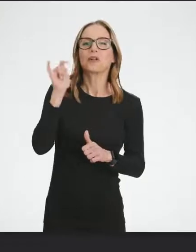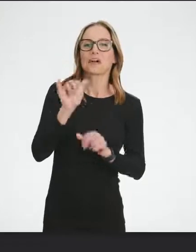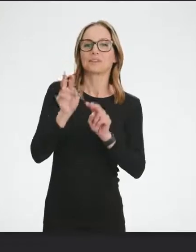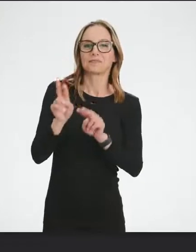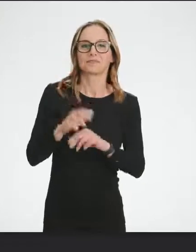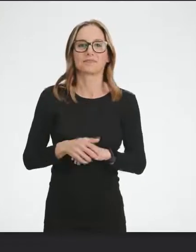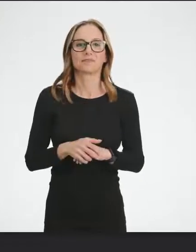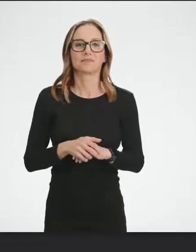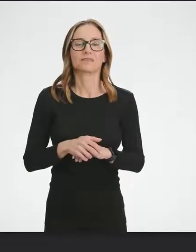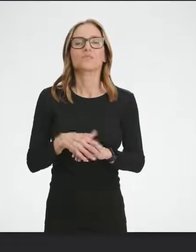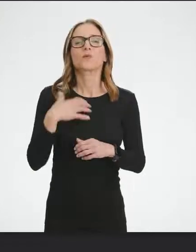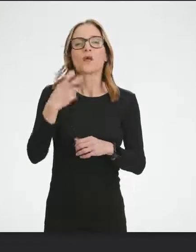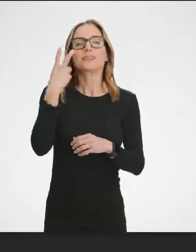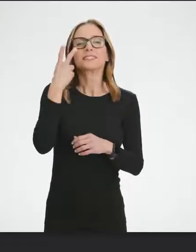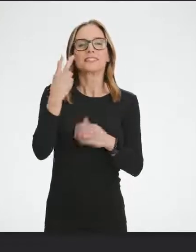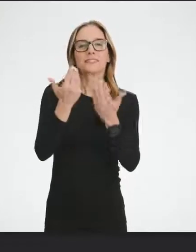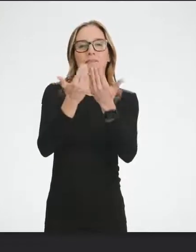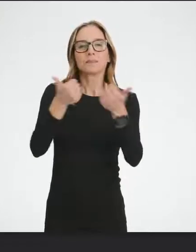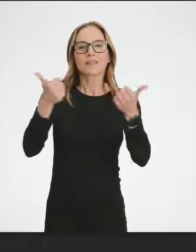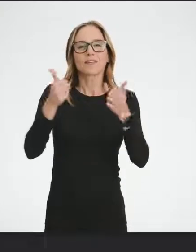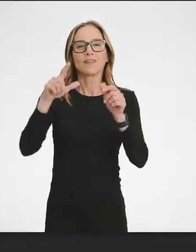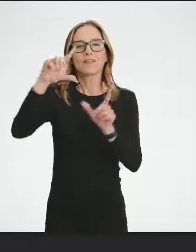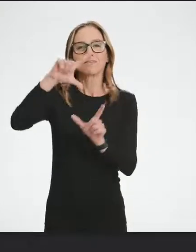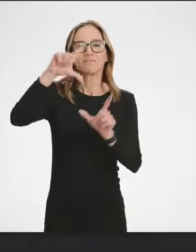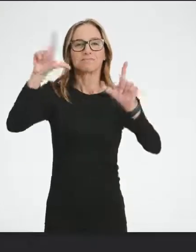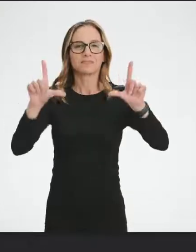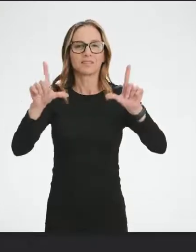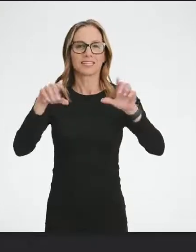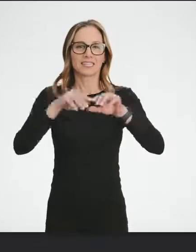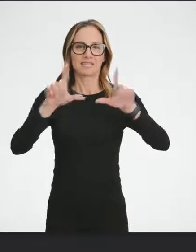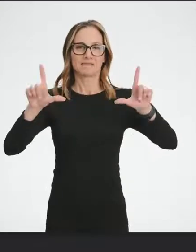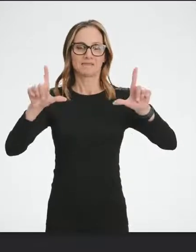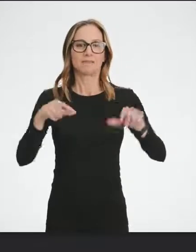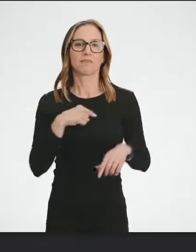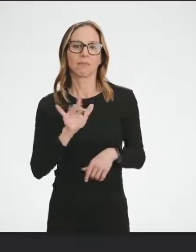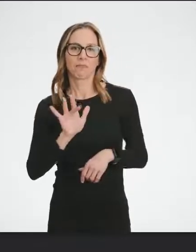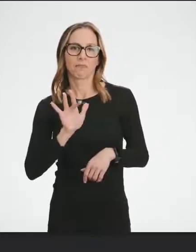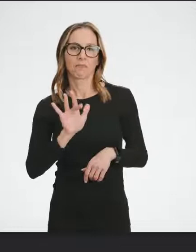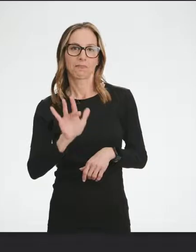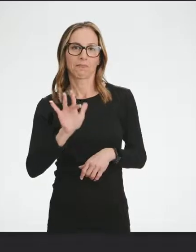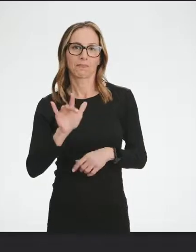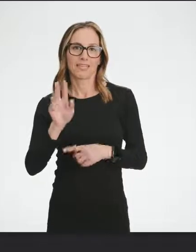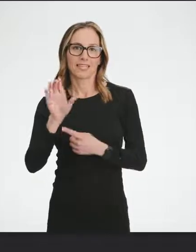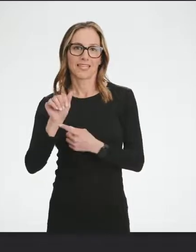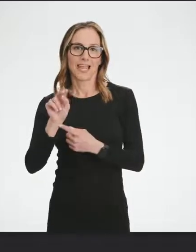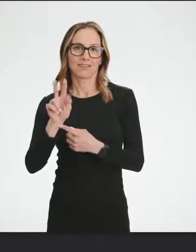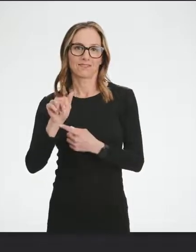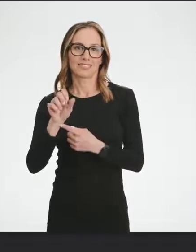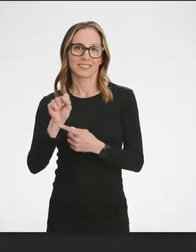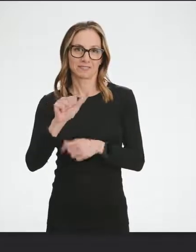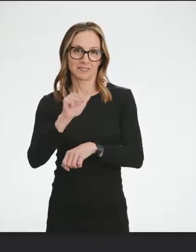I'd like to see my split view in landscape, so I'll use the new canvas settings to rotate the live preview.